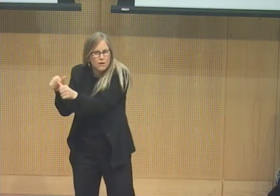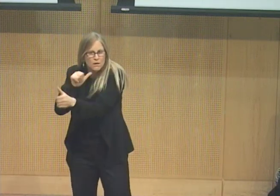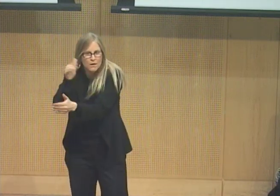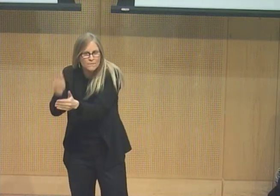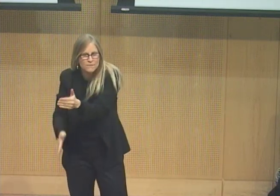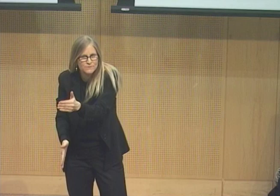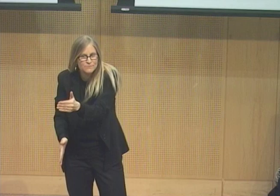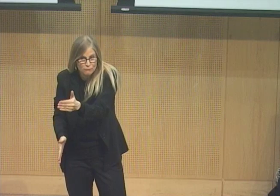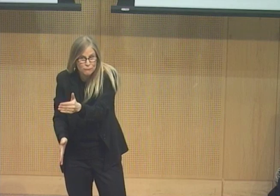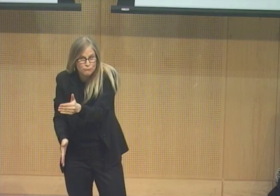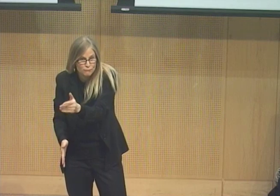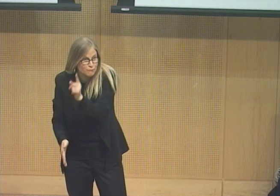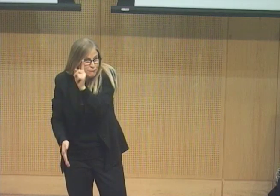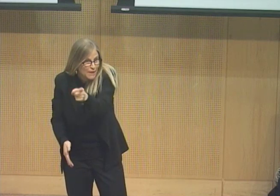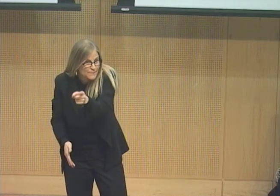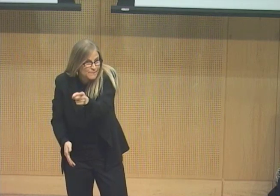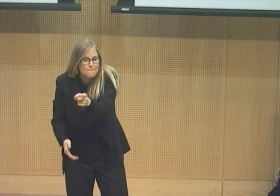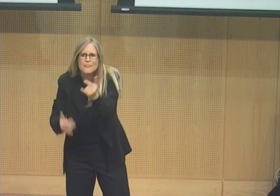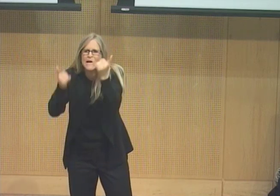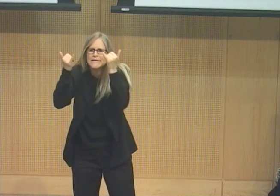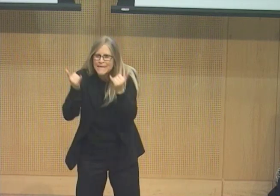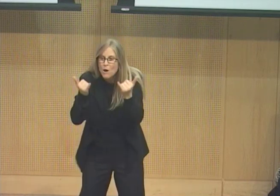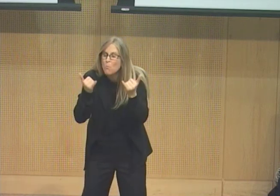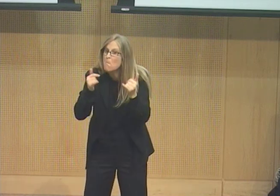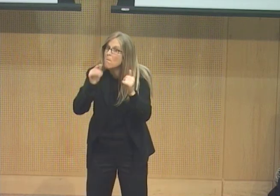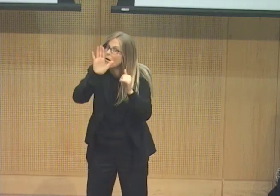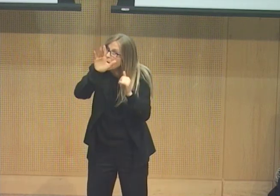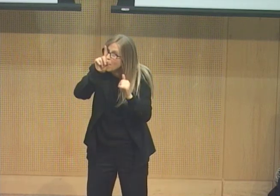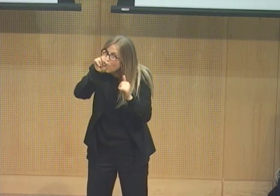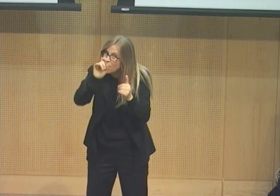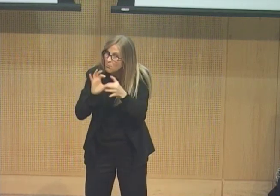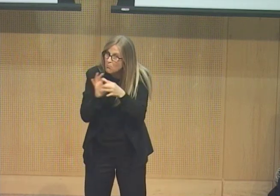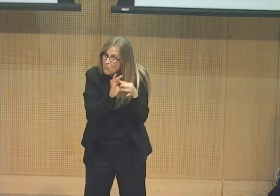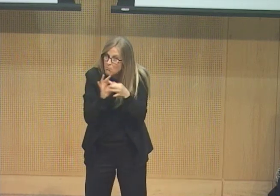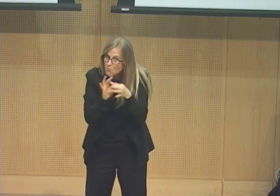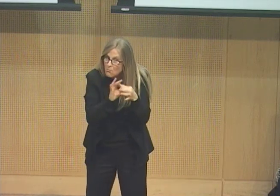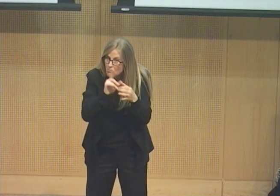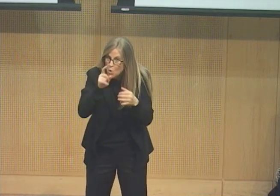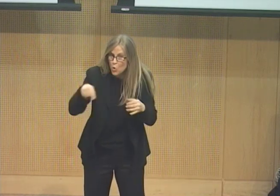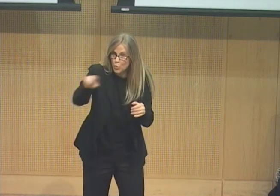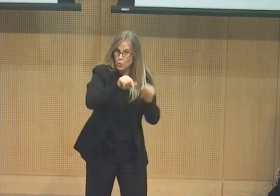That use of a semicolon means the idea is not finished. The next idea that we're going to express is related